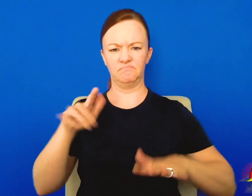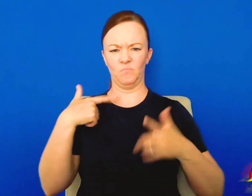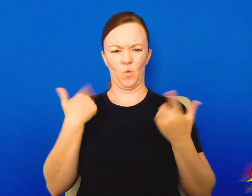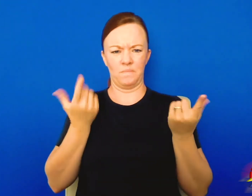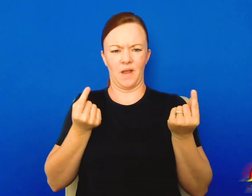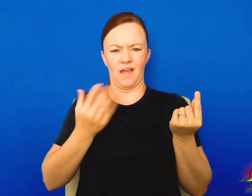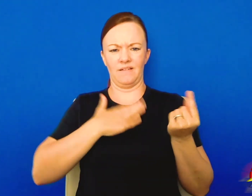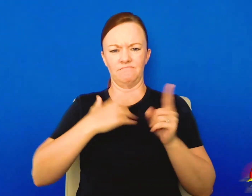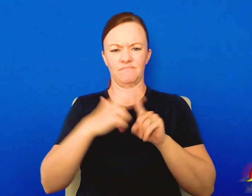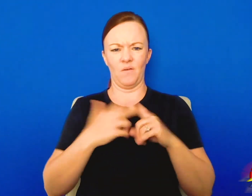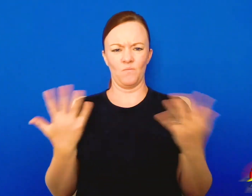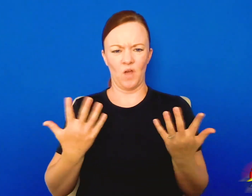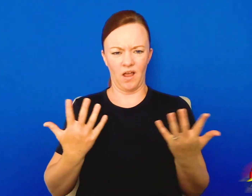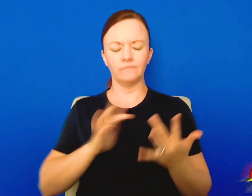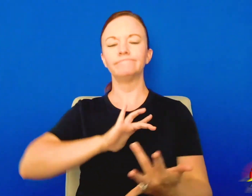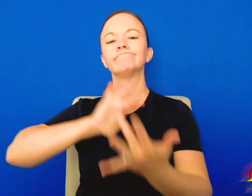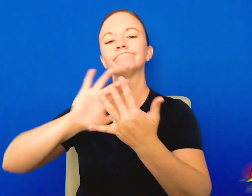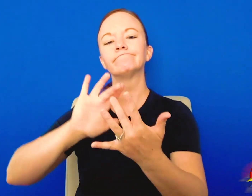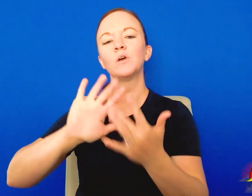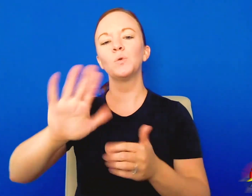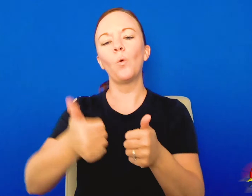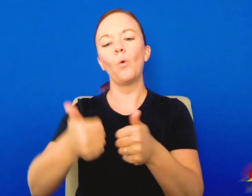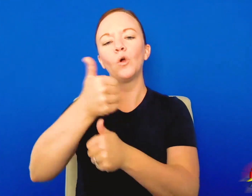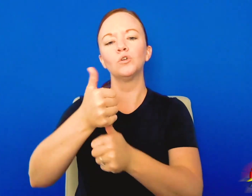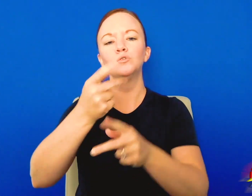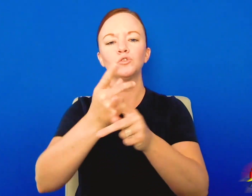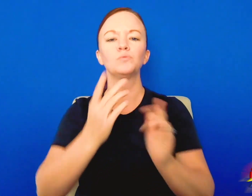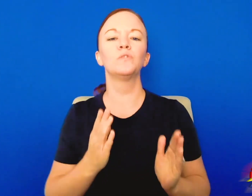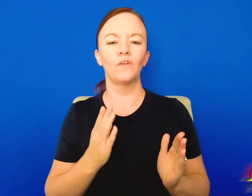PLEASE REACH OUT TO YOUR IMMEDIATE SUPERVISOR FOR MORE INFORMATION.